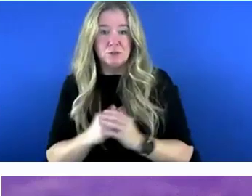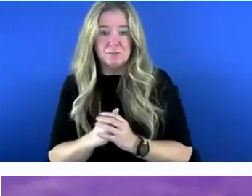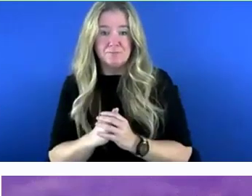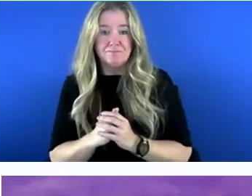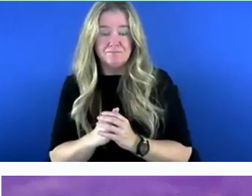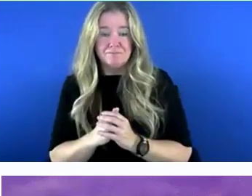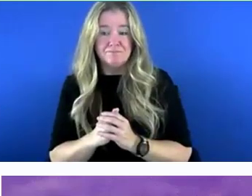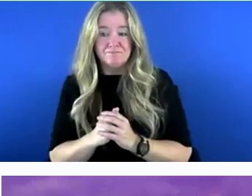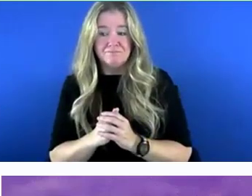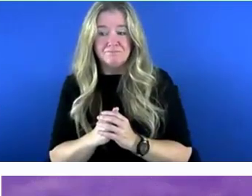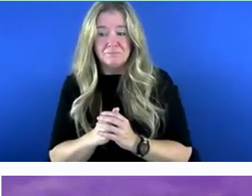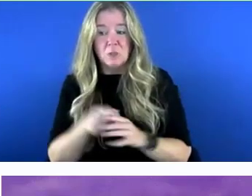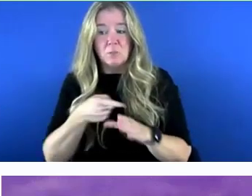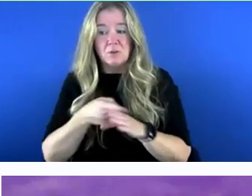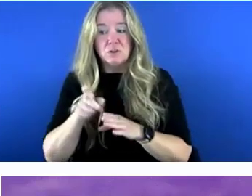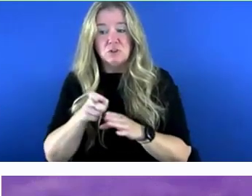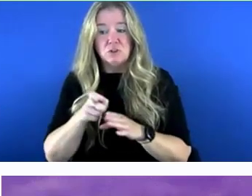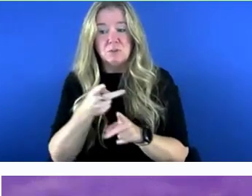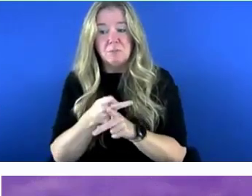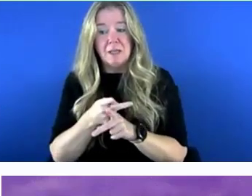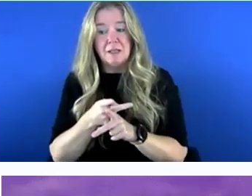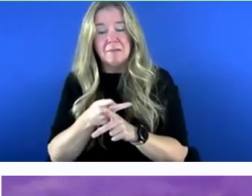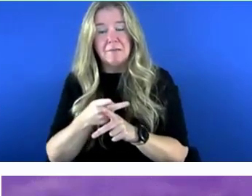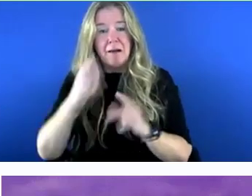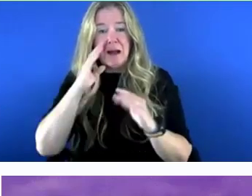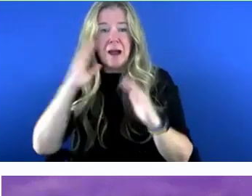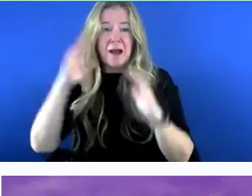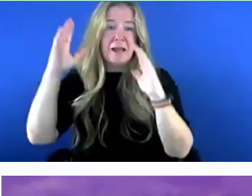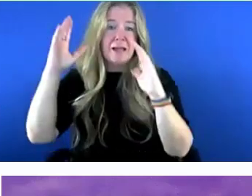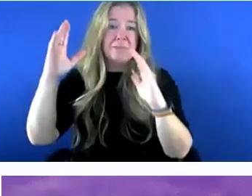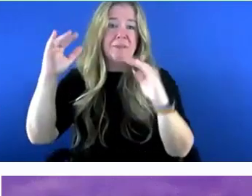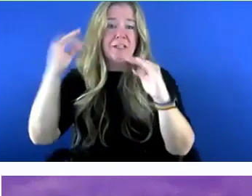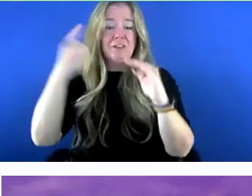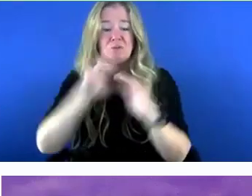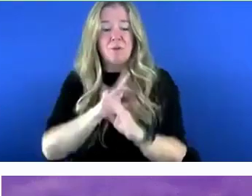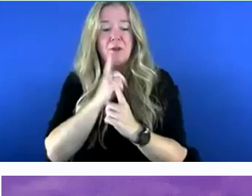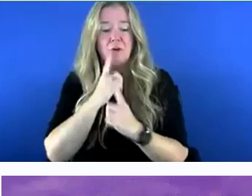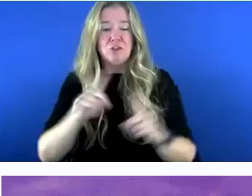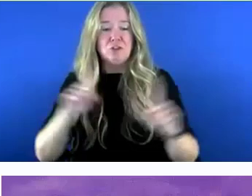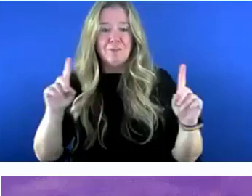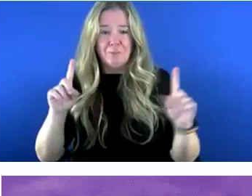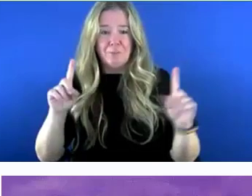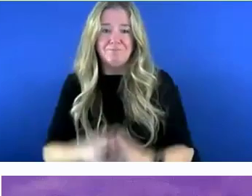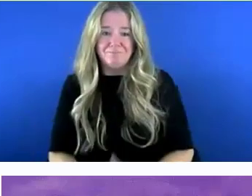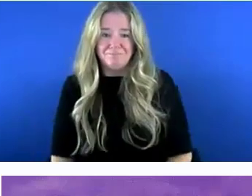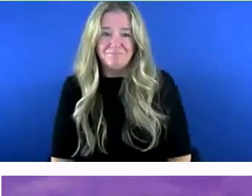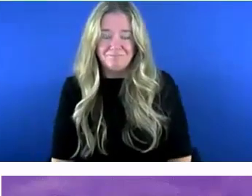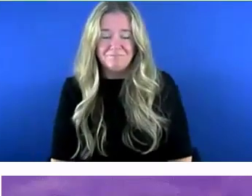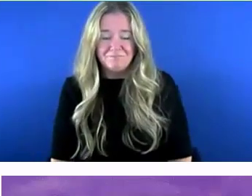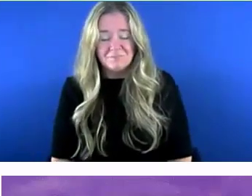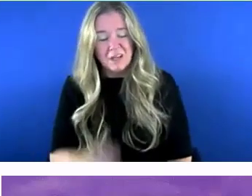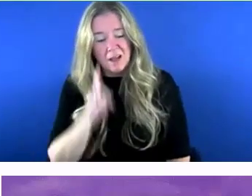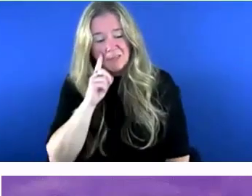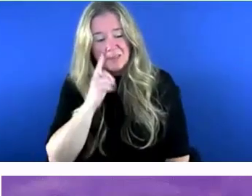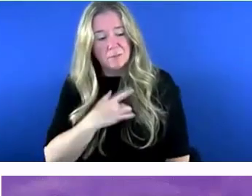Professionals should maintain high expectations for the achievement of these students." And I think that was just kind of a theme today